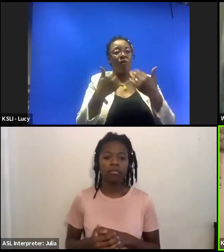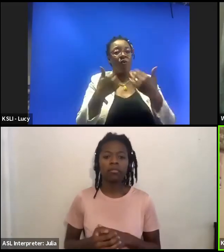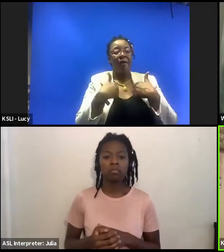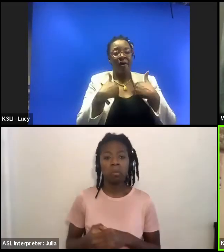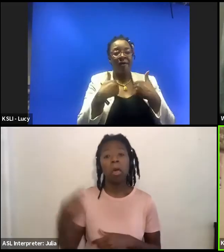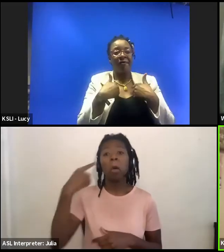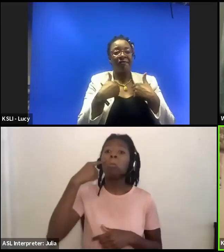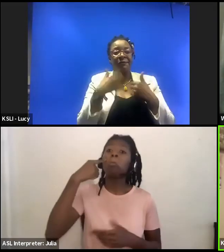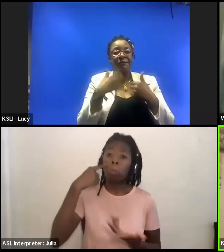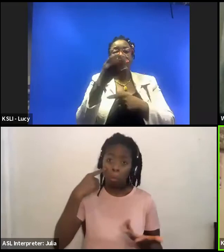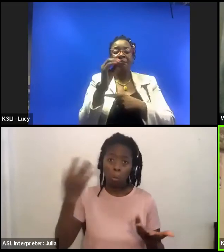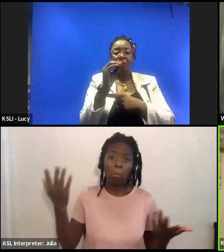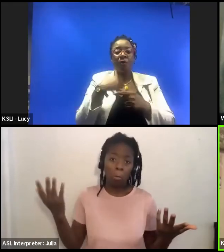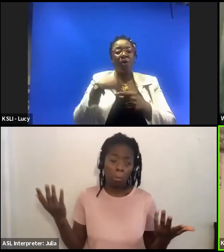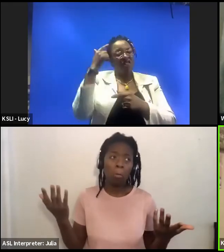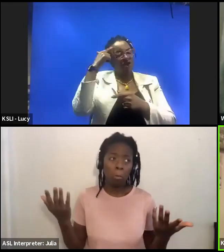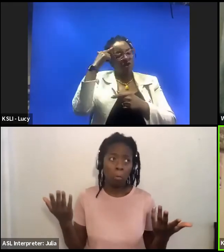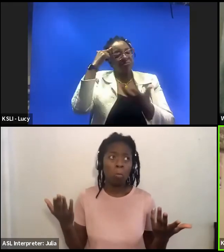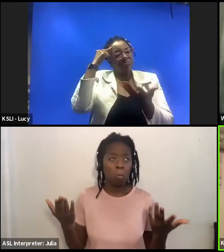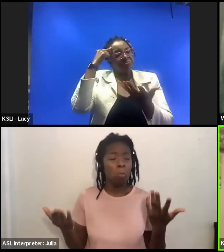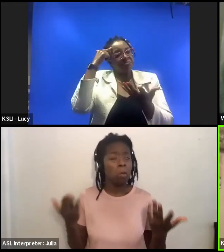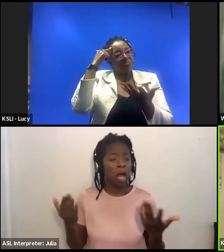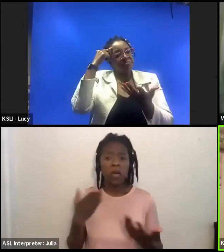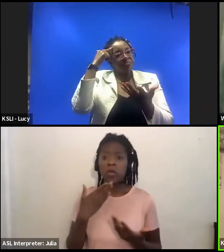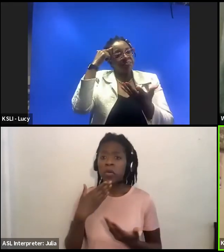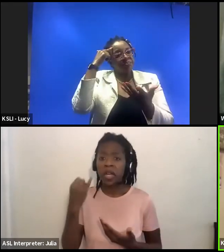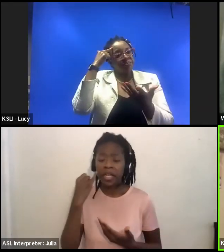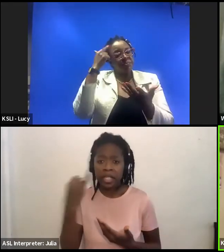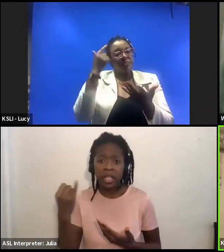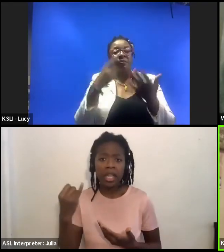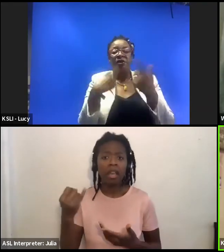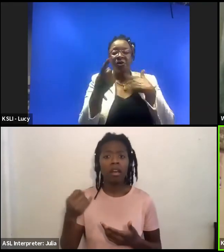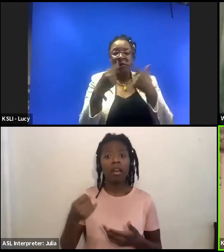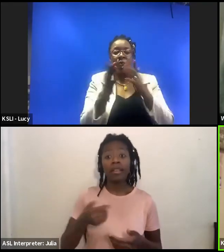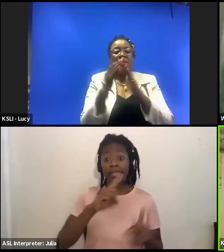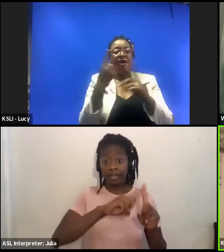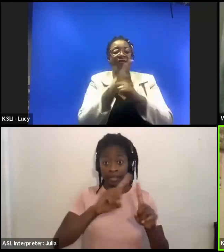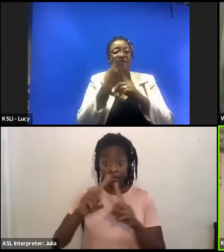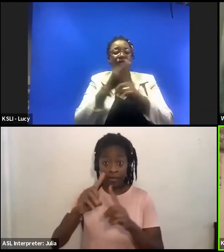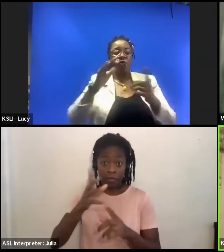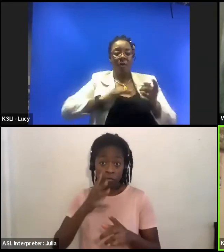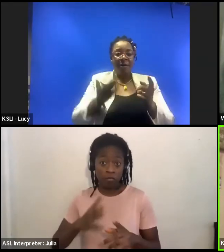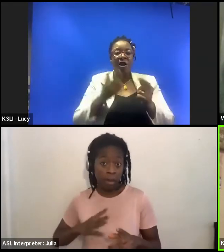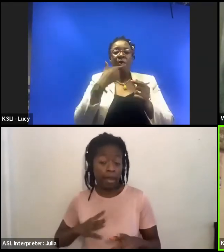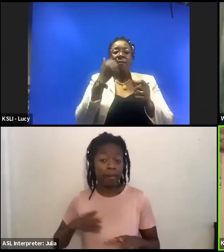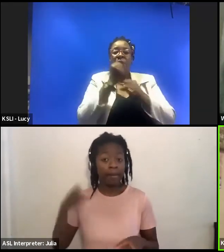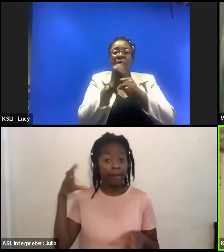why not speak to different women who have been working in the field in different capacities